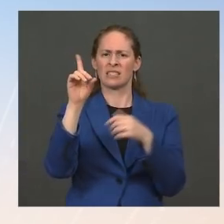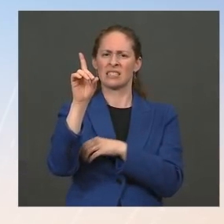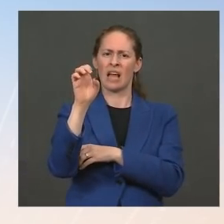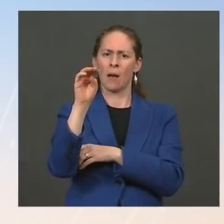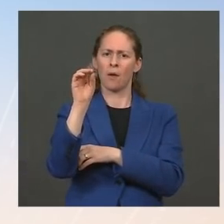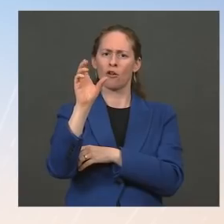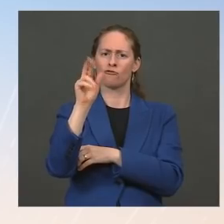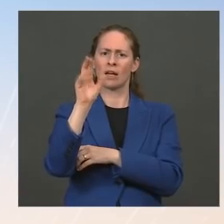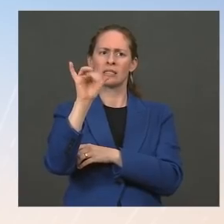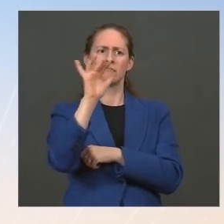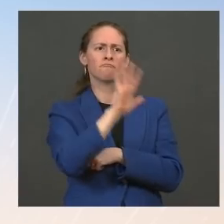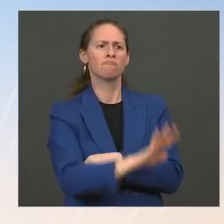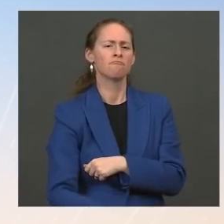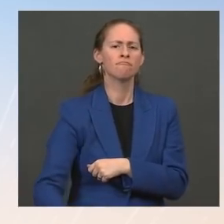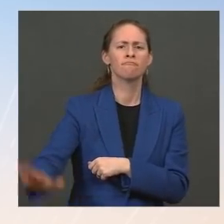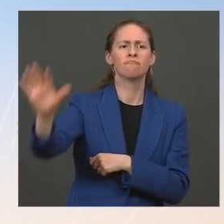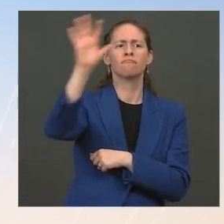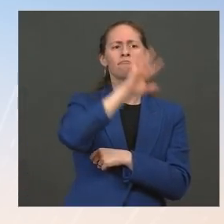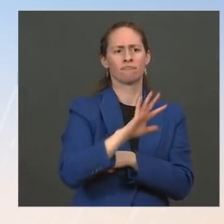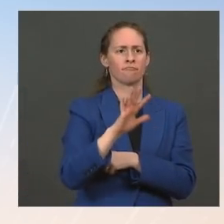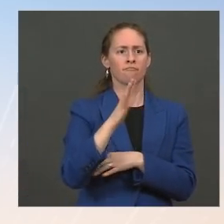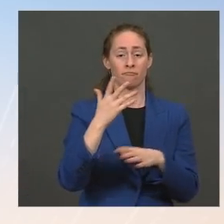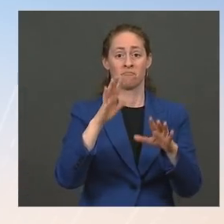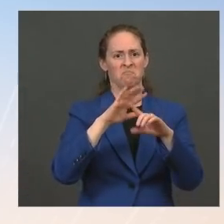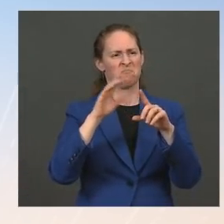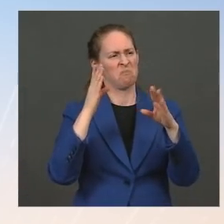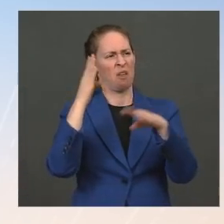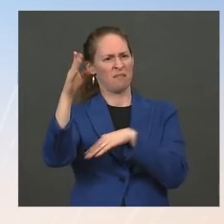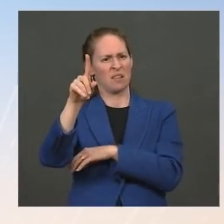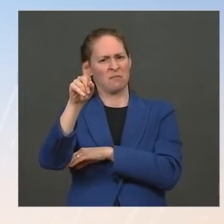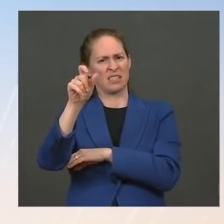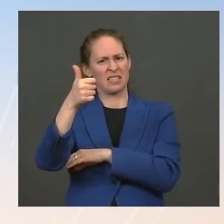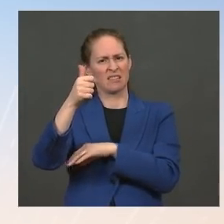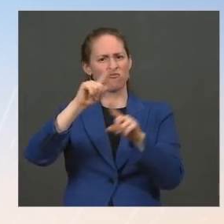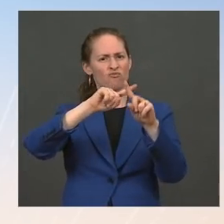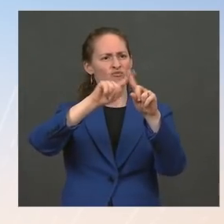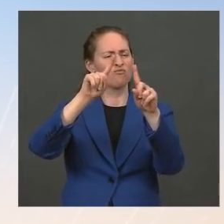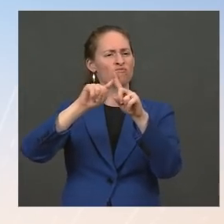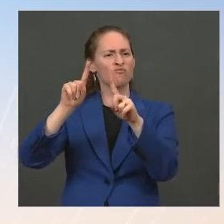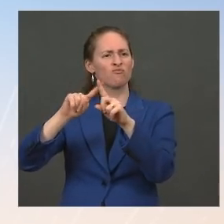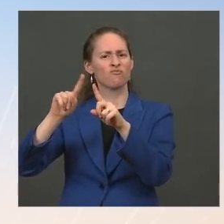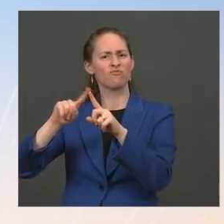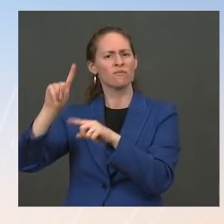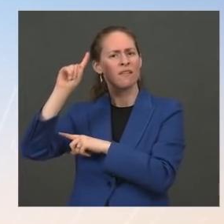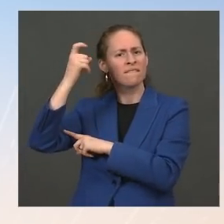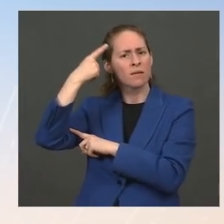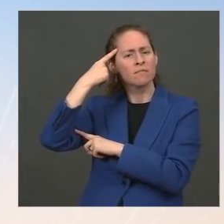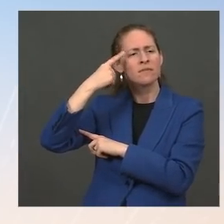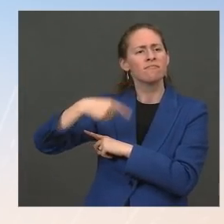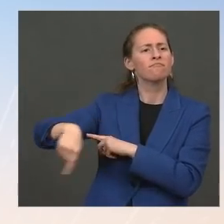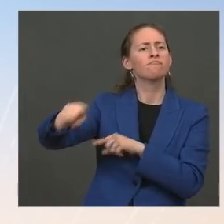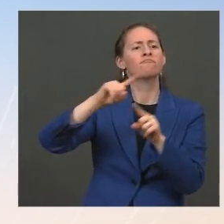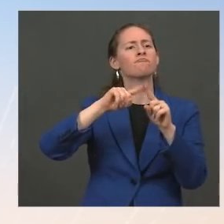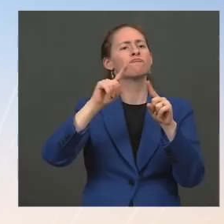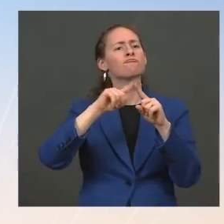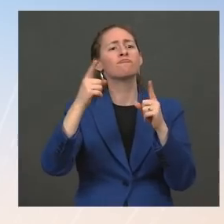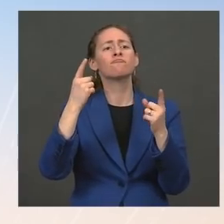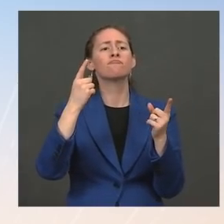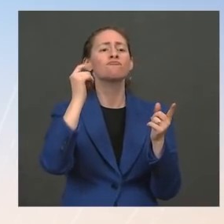diverse democratic experiences around the world, as well as civil society and private sector leaders. And this is an opportunity for leaders